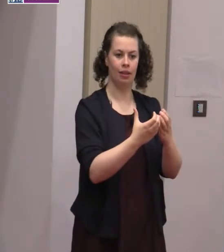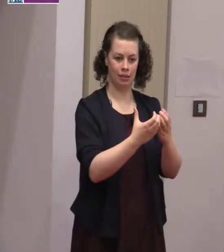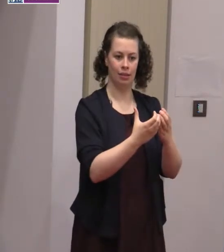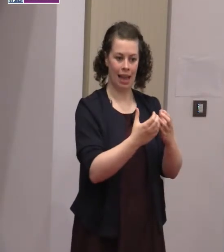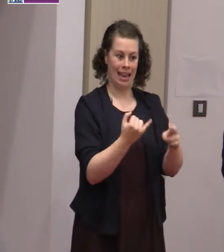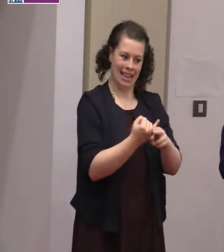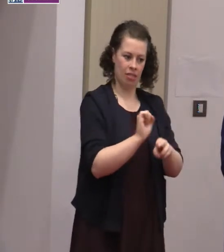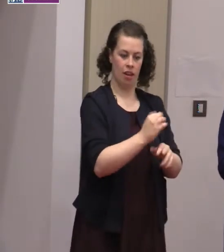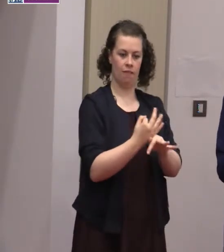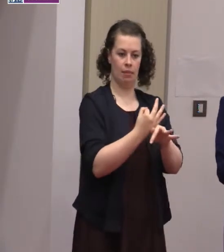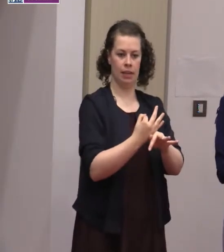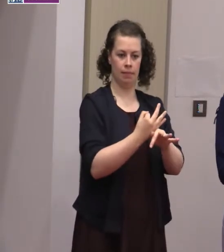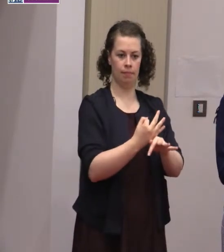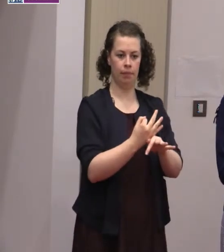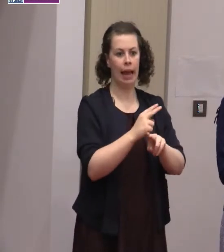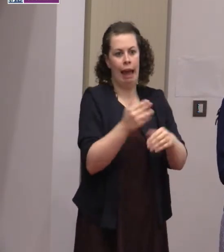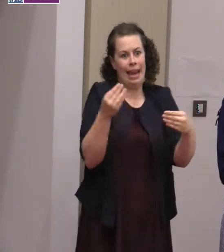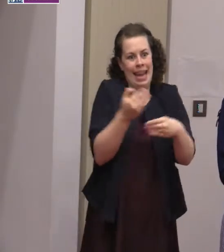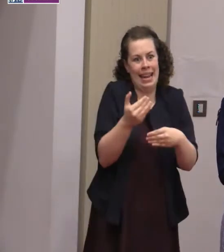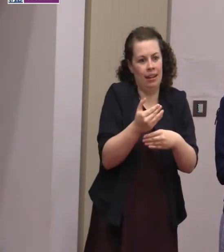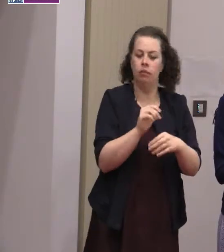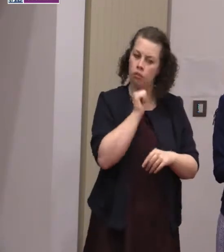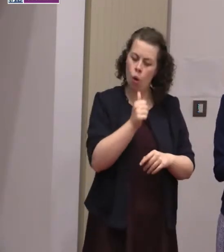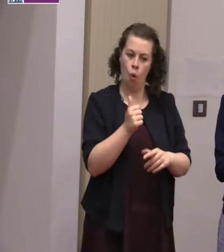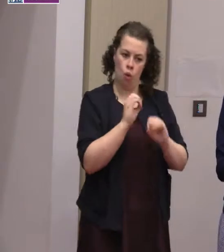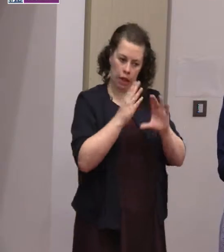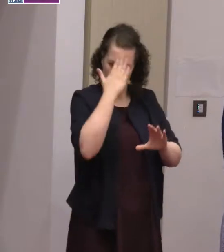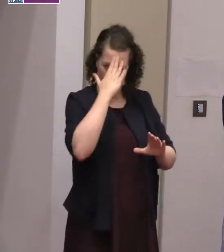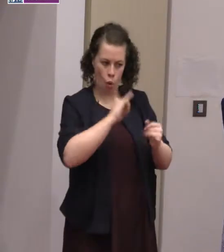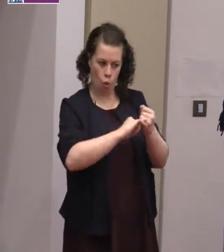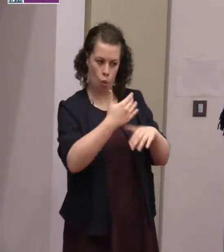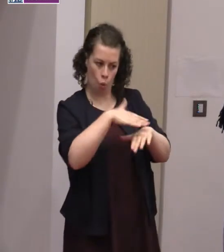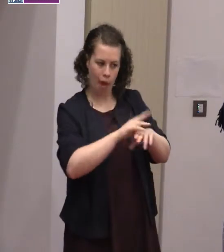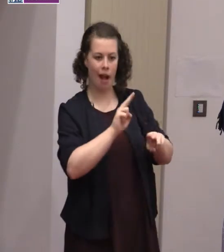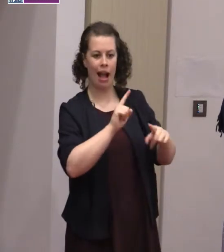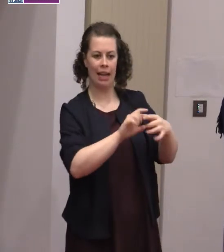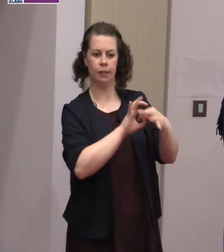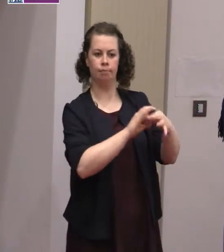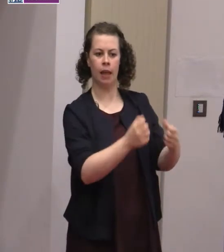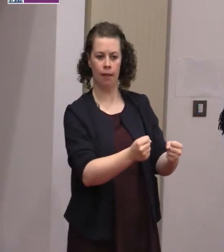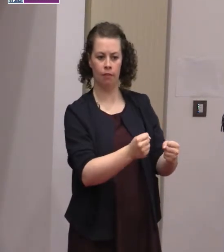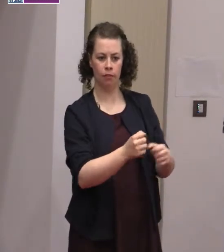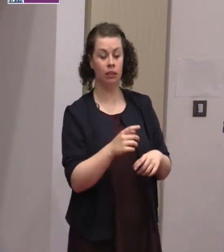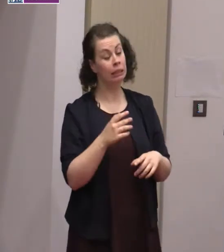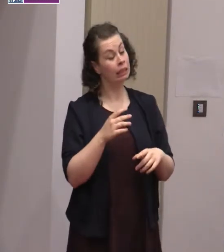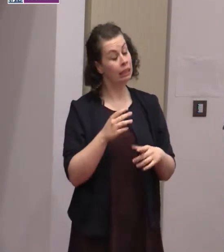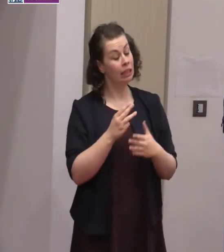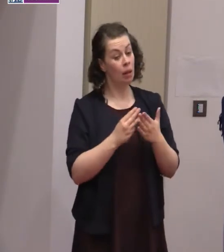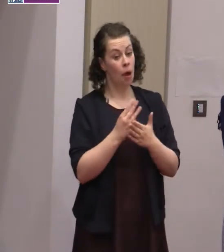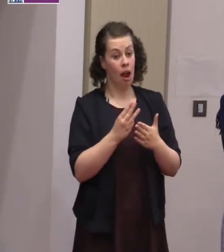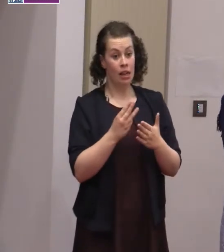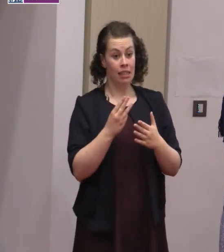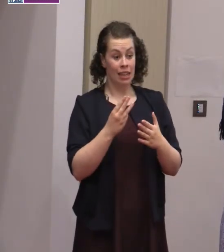So, people with disabilities to have this experience, and part of it is driven by stigma,